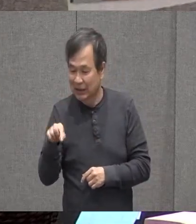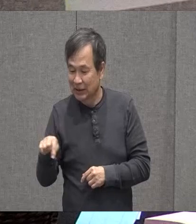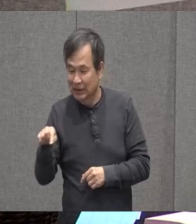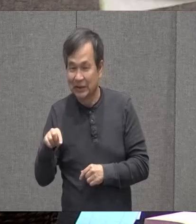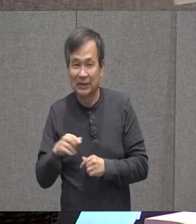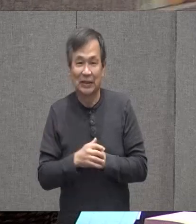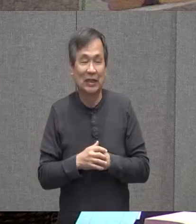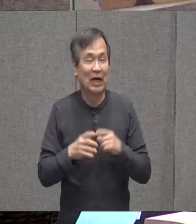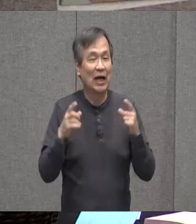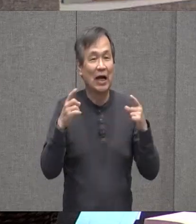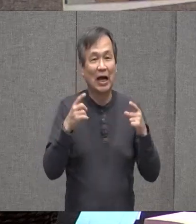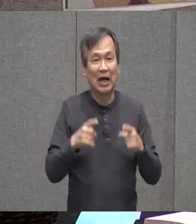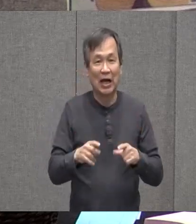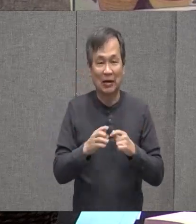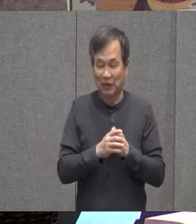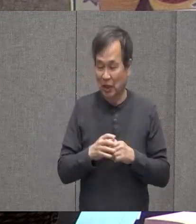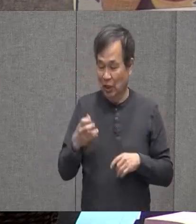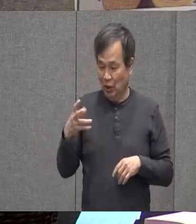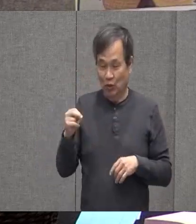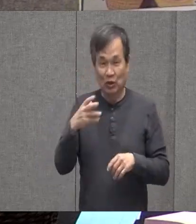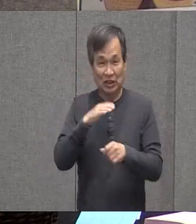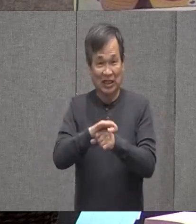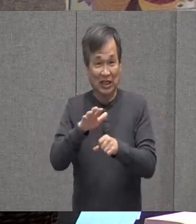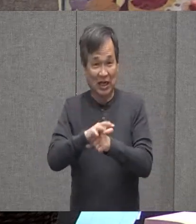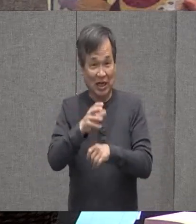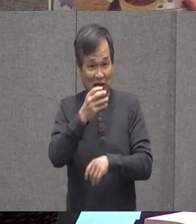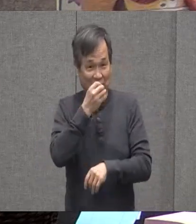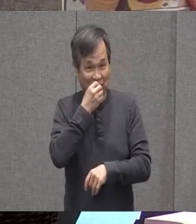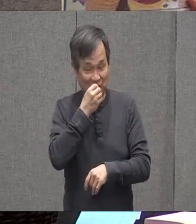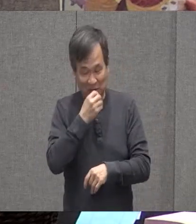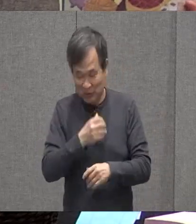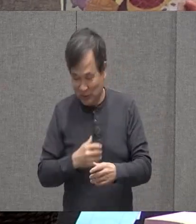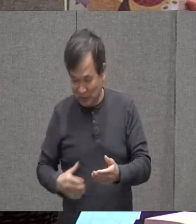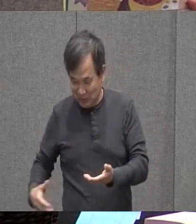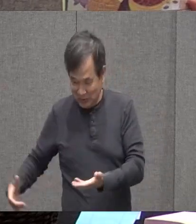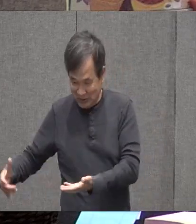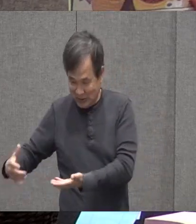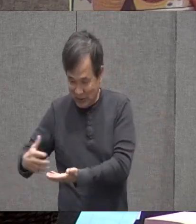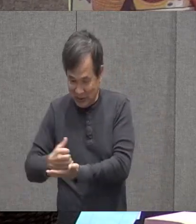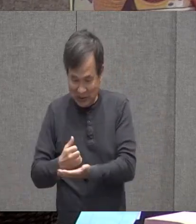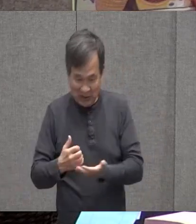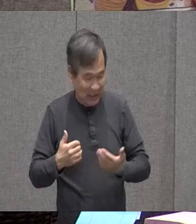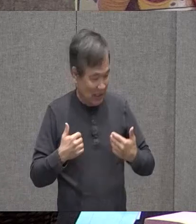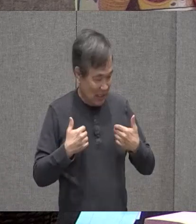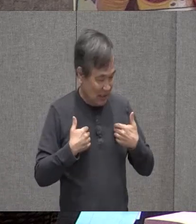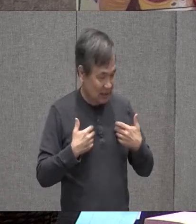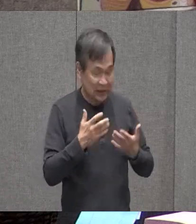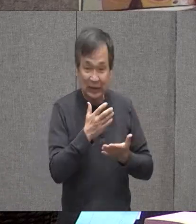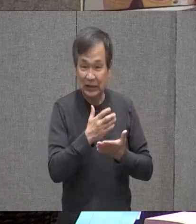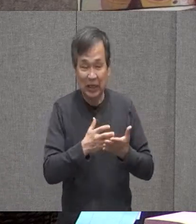In a lucky year when the harvest was plentiful, Mr. Haktak had a little extra to take to the village.